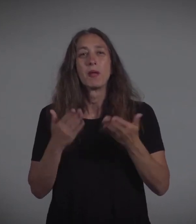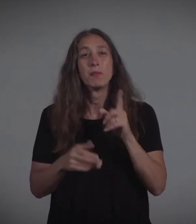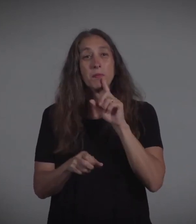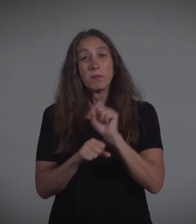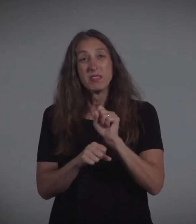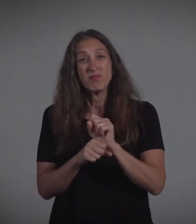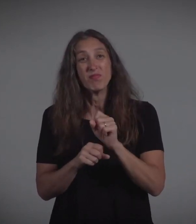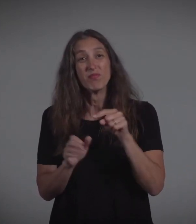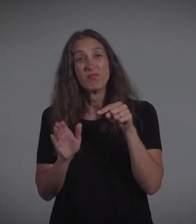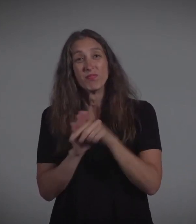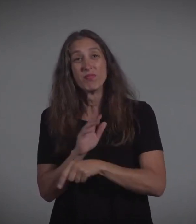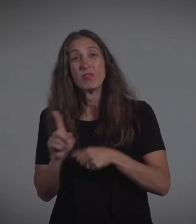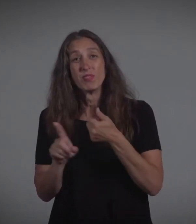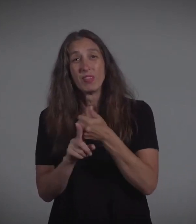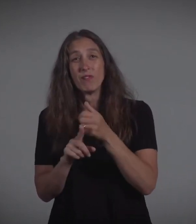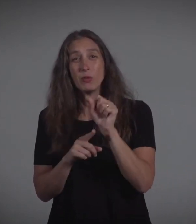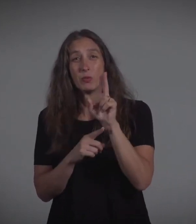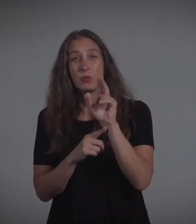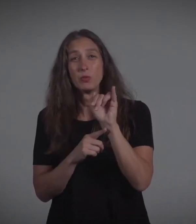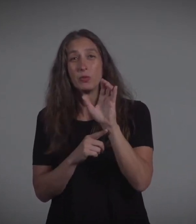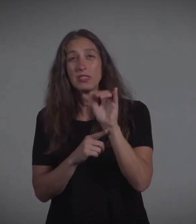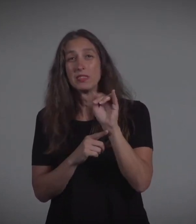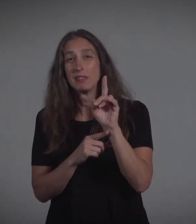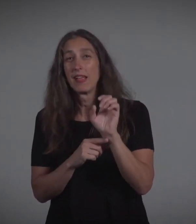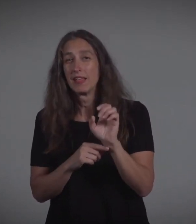You may attempt to kill yourself (commit suicide).